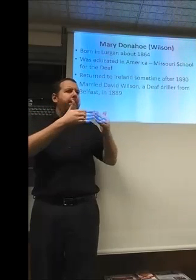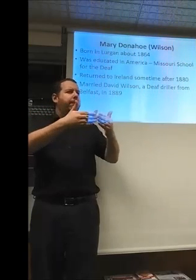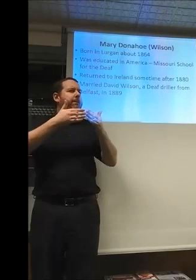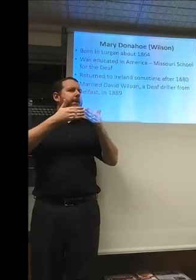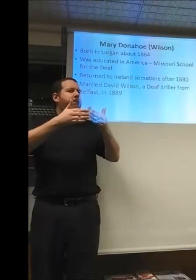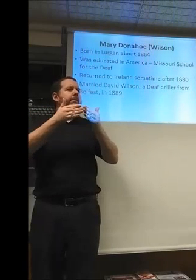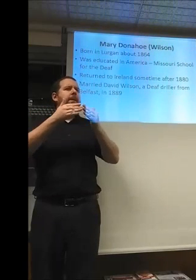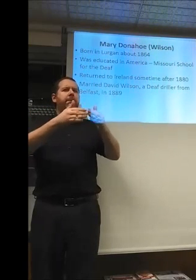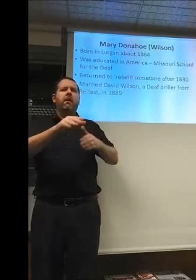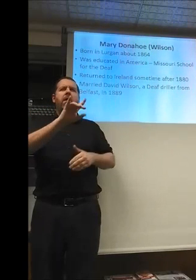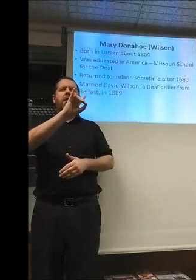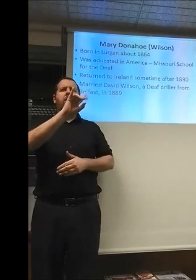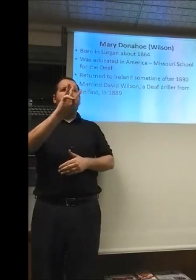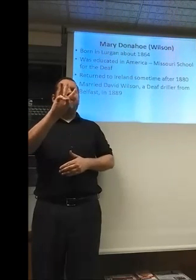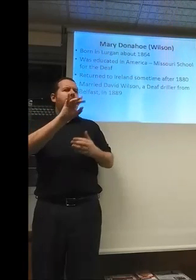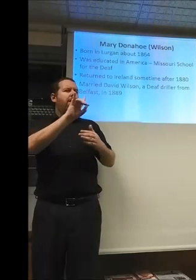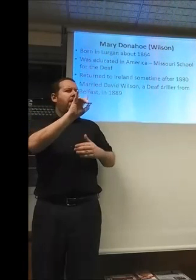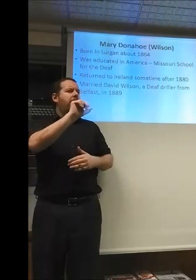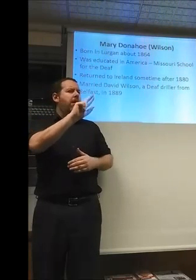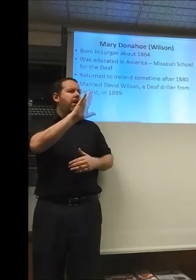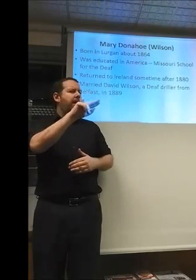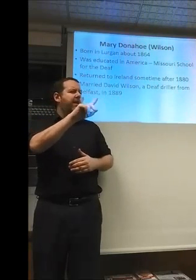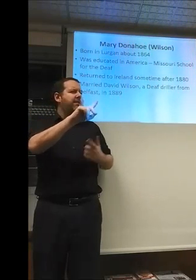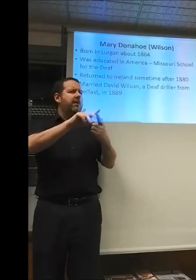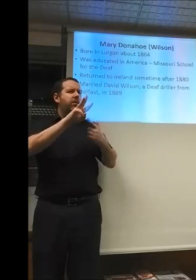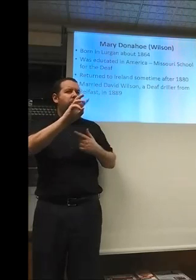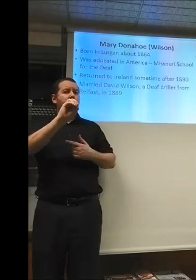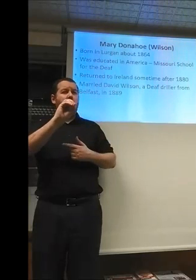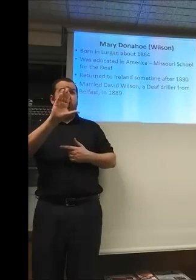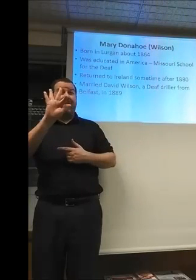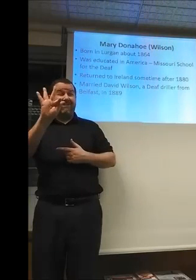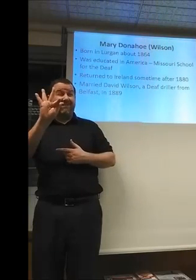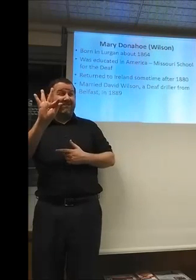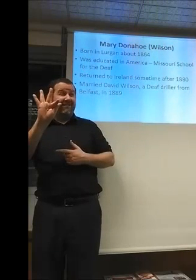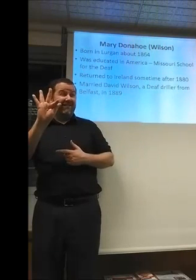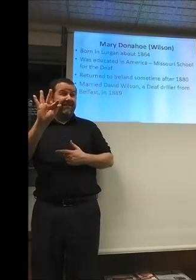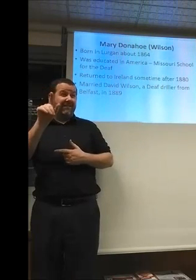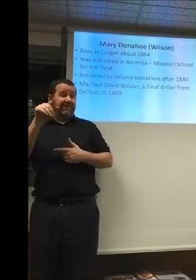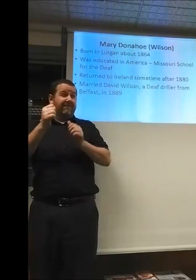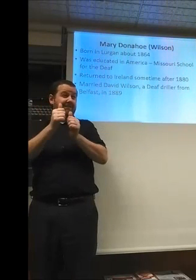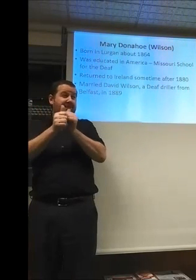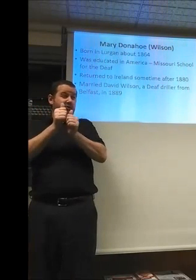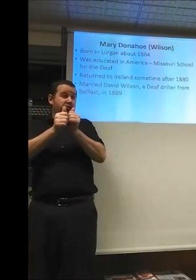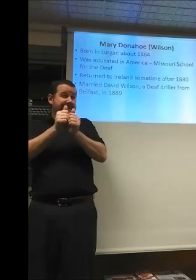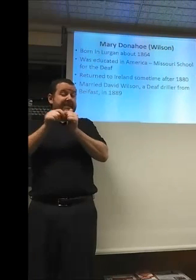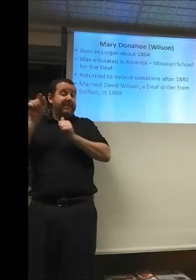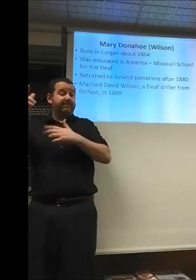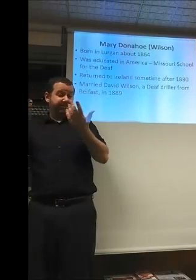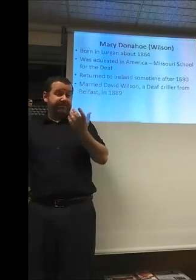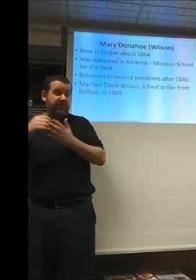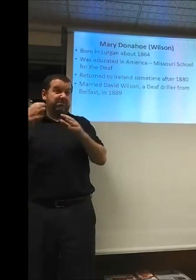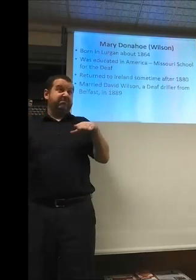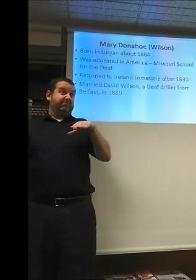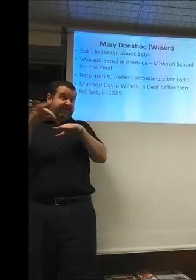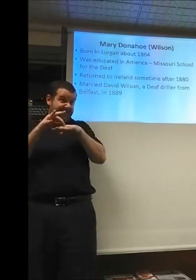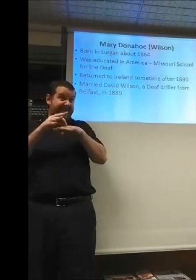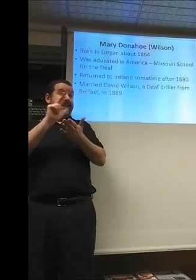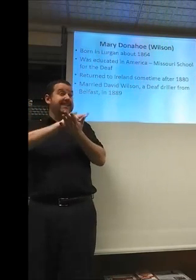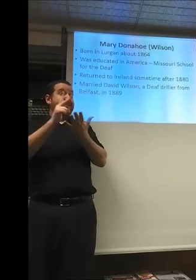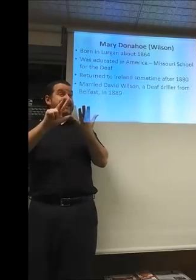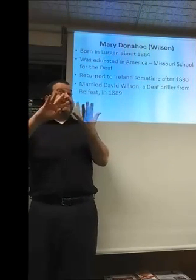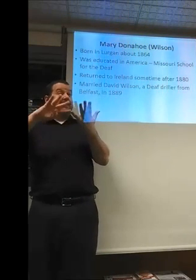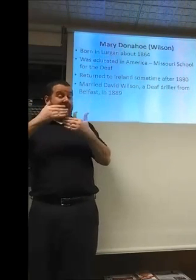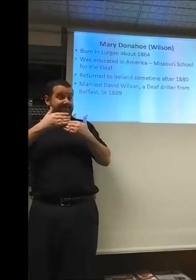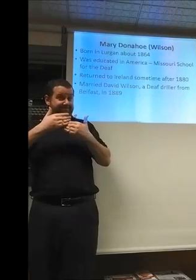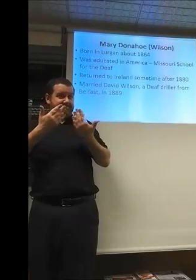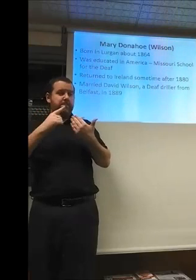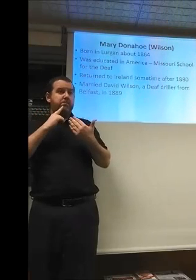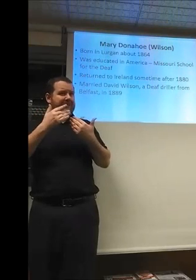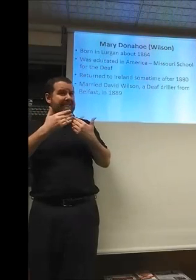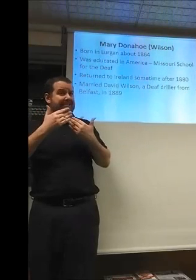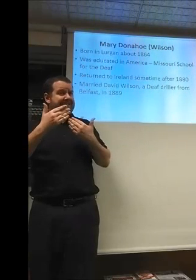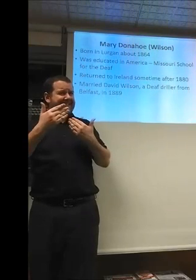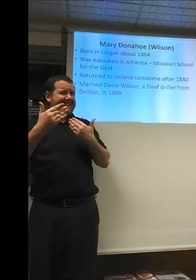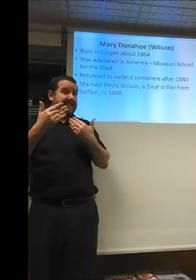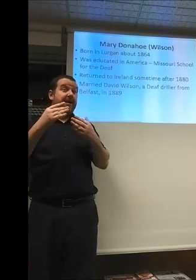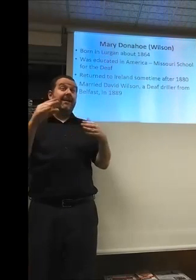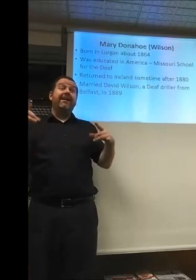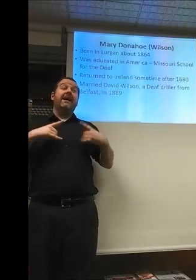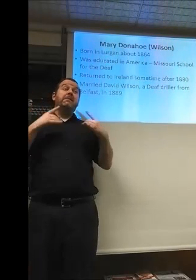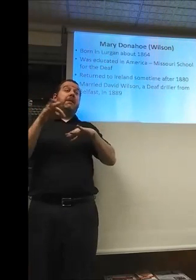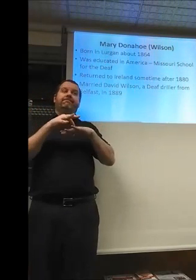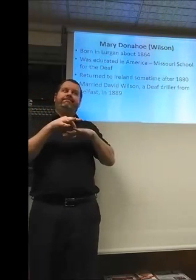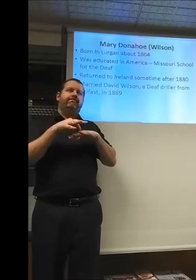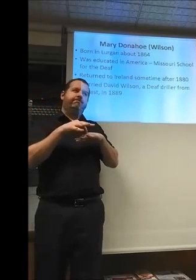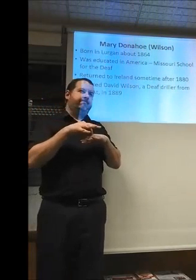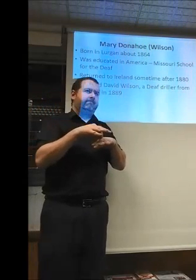And she was willing, she was willing to tell her story and give her statement about what